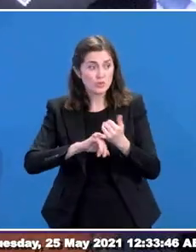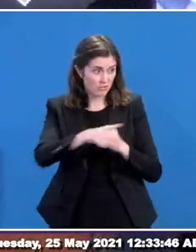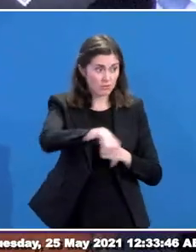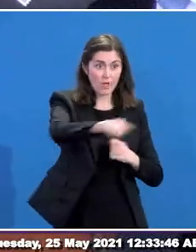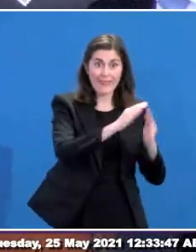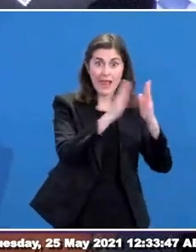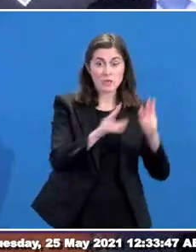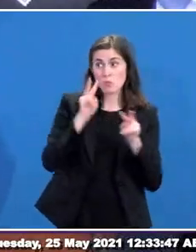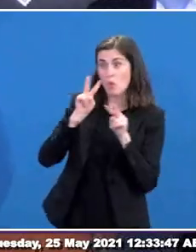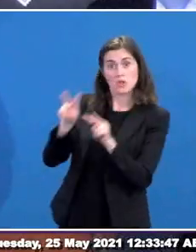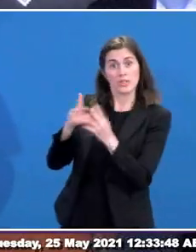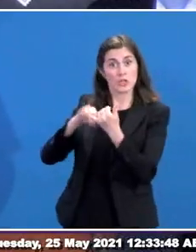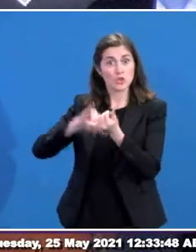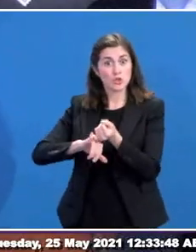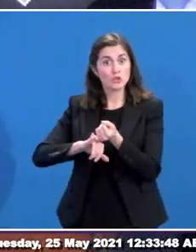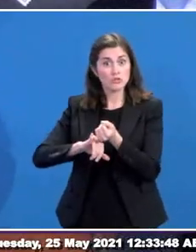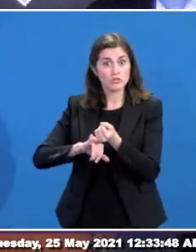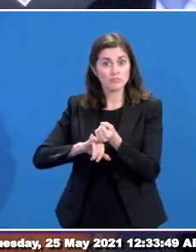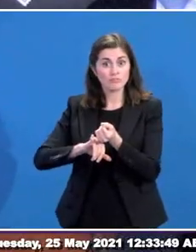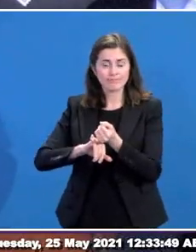was on the television at the house.